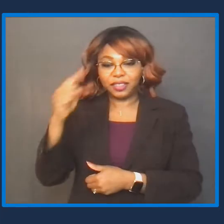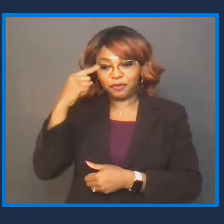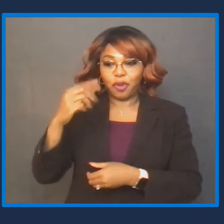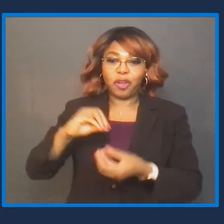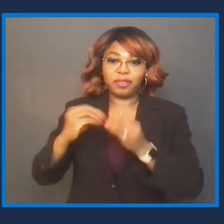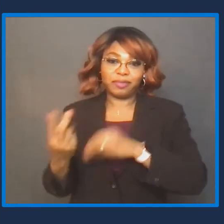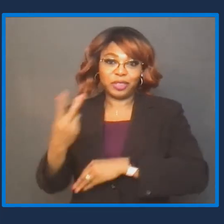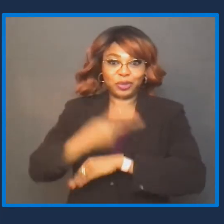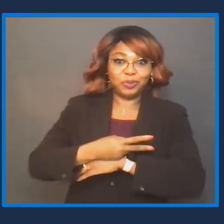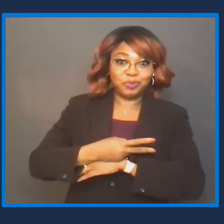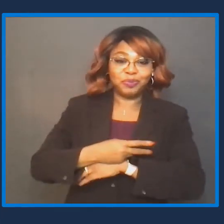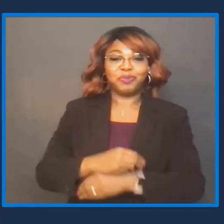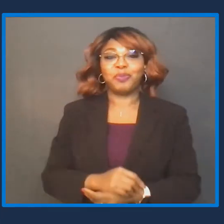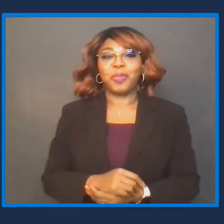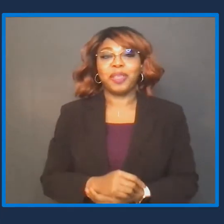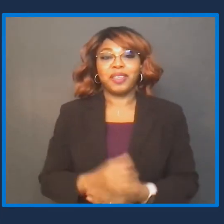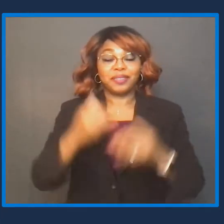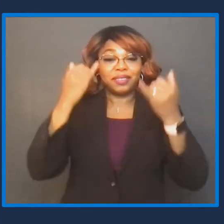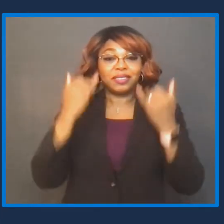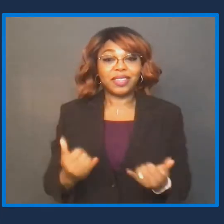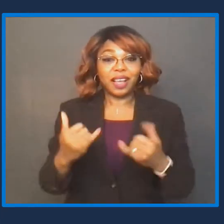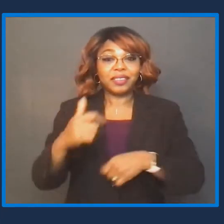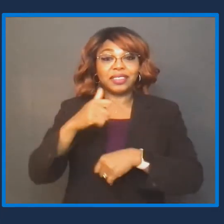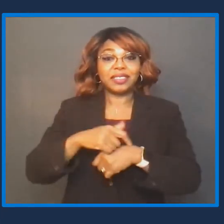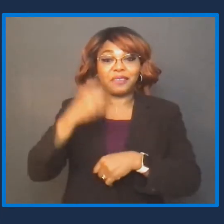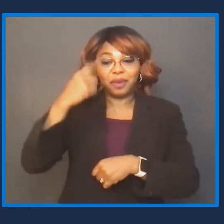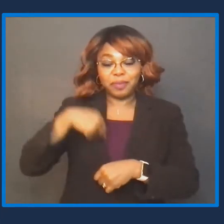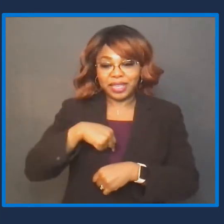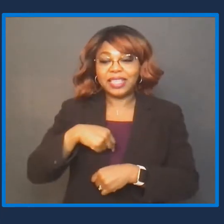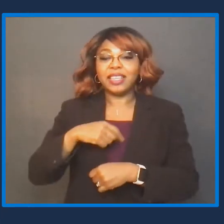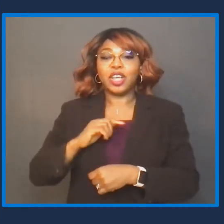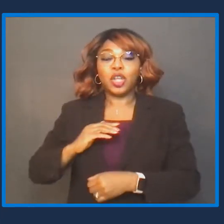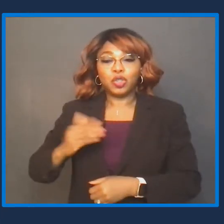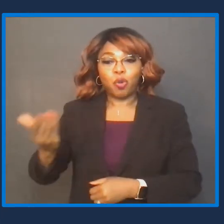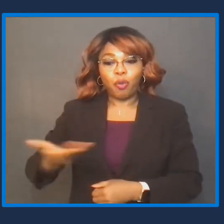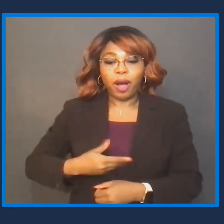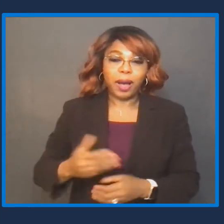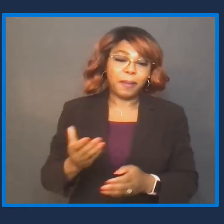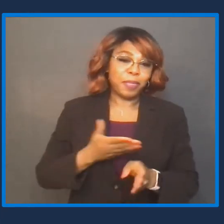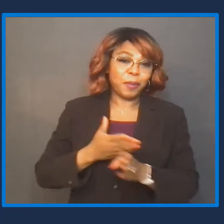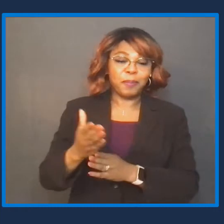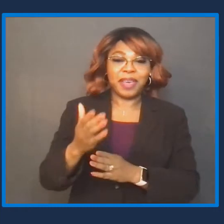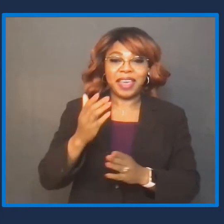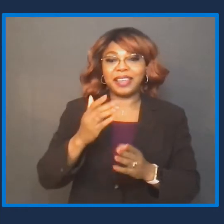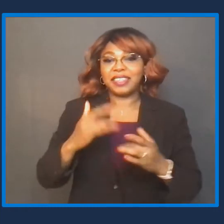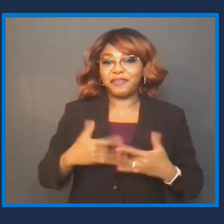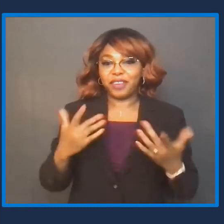But now it is time for me to welcome the main event, let's get this party started.